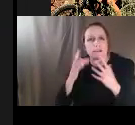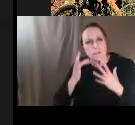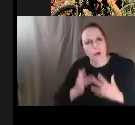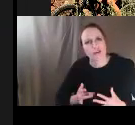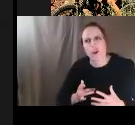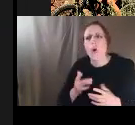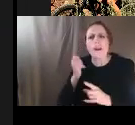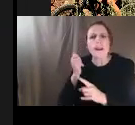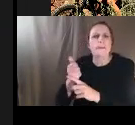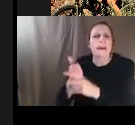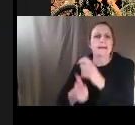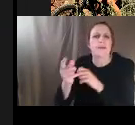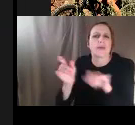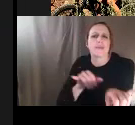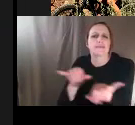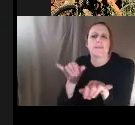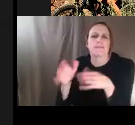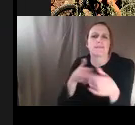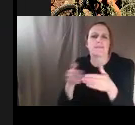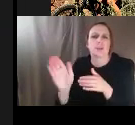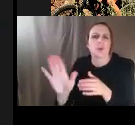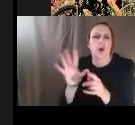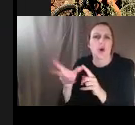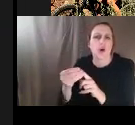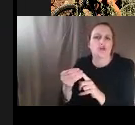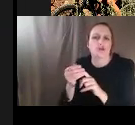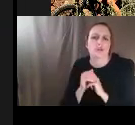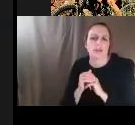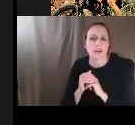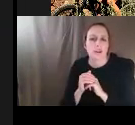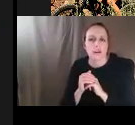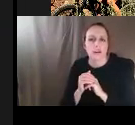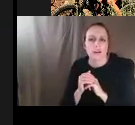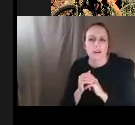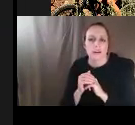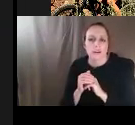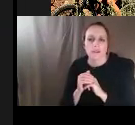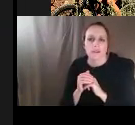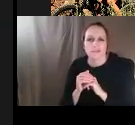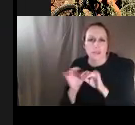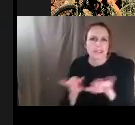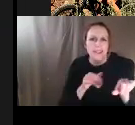to respond to diabetes the same way and it's not.